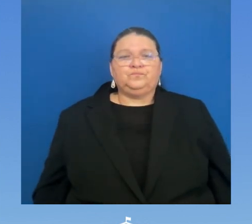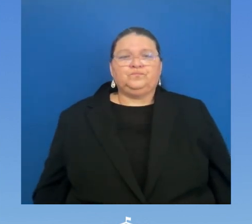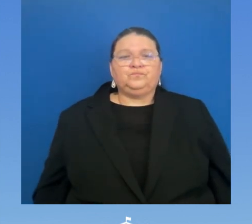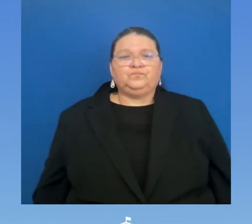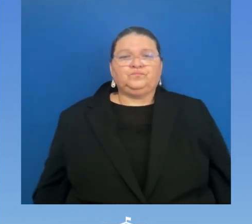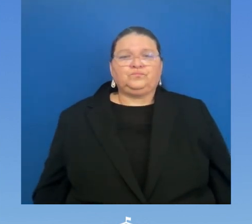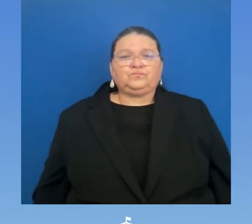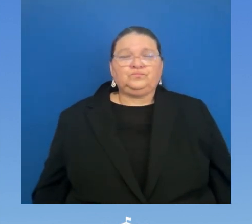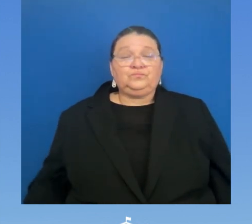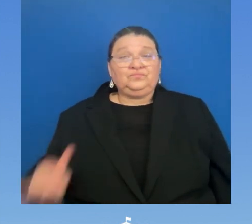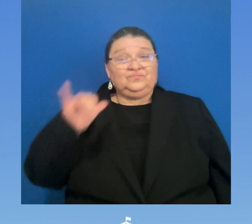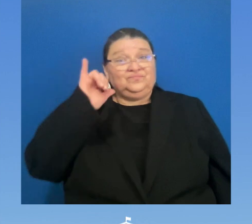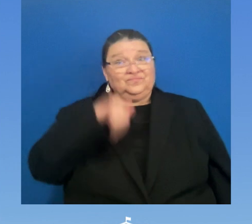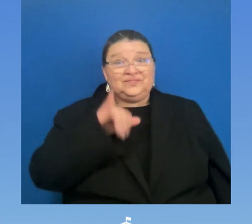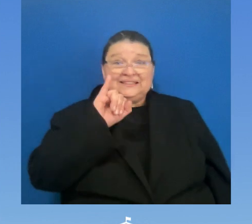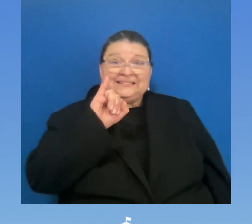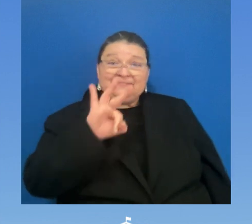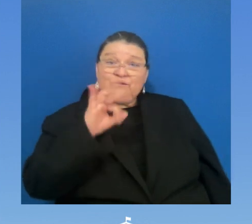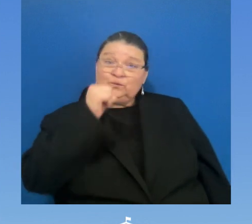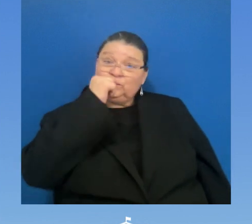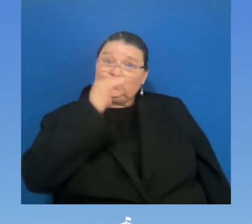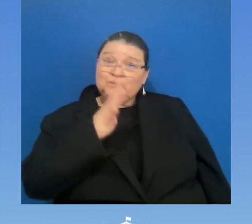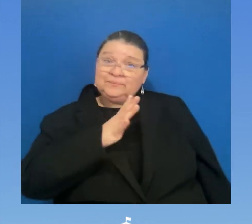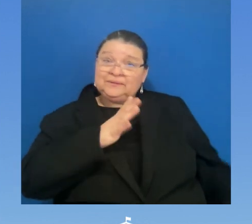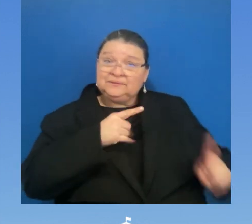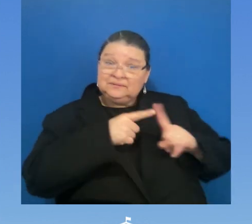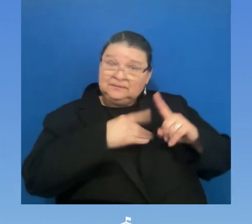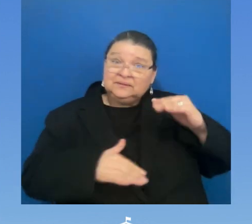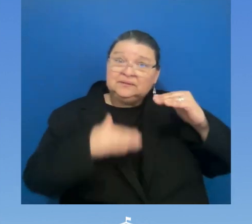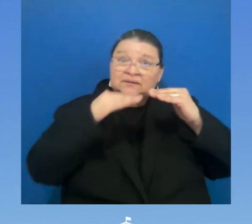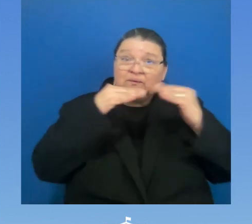poverty for working women would be reduced by half.